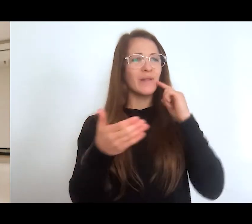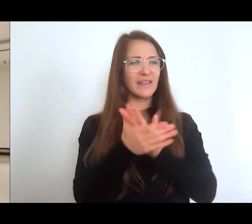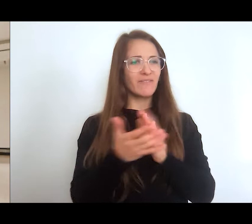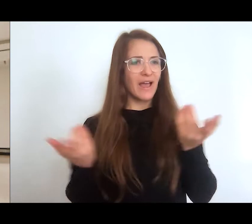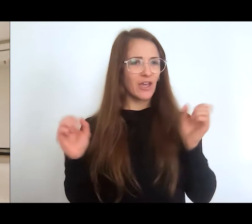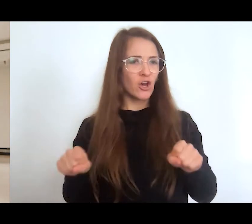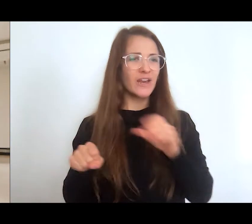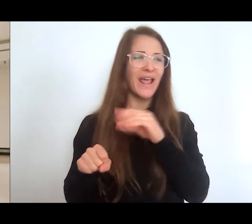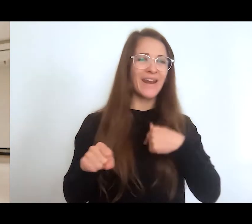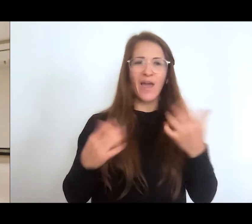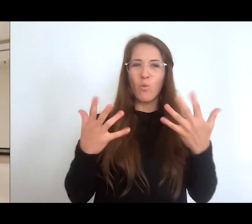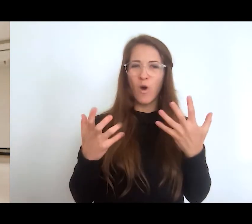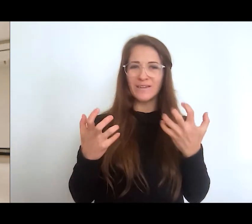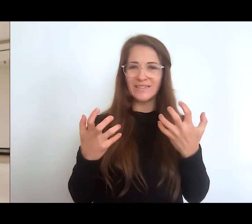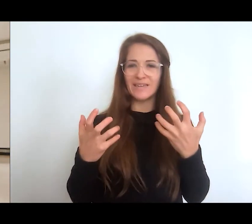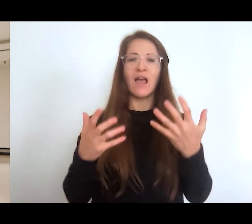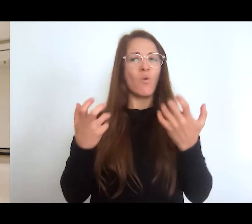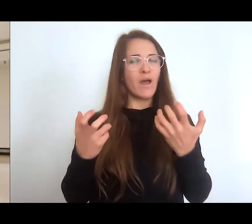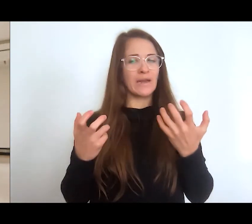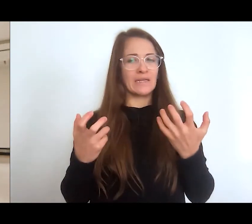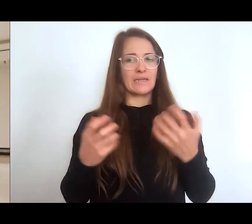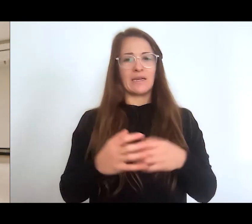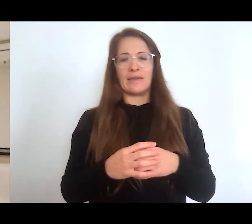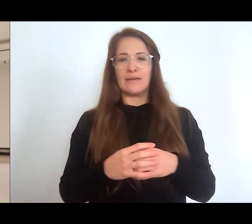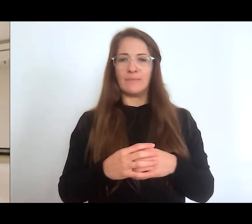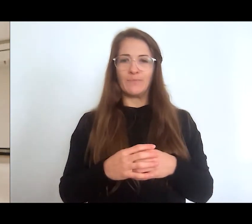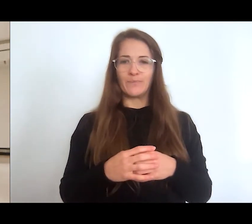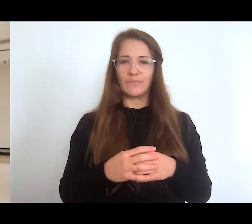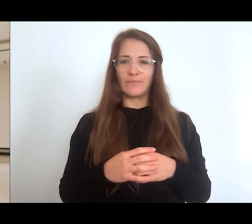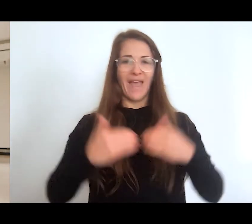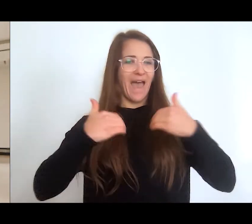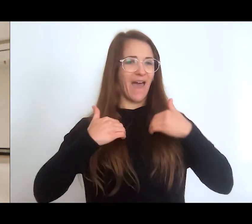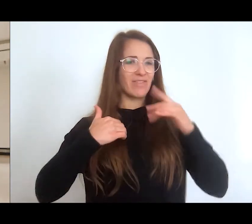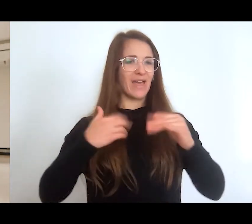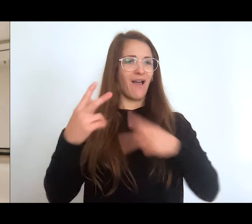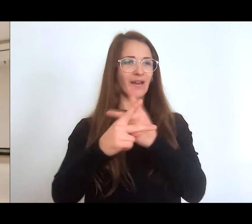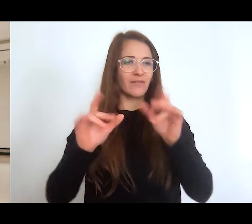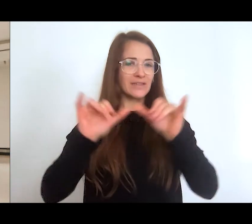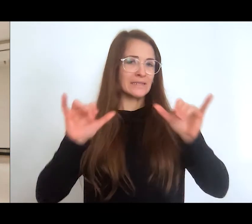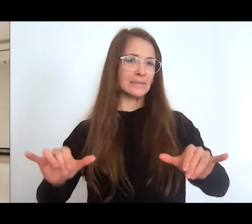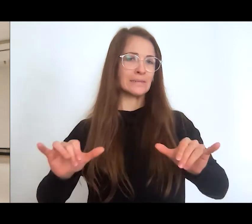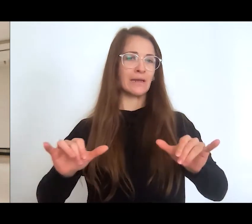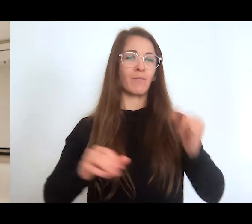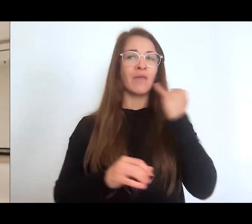ONLY SOMETHING THAT I THOUGHT I COULD DO BUT SOMETHING THAT I WANTED TO DO. I WANTED TO BE ABLE TO HAVE THAT